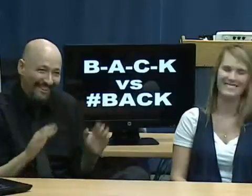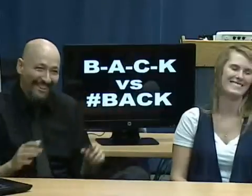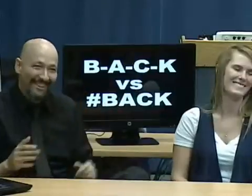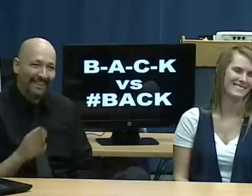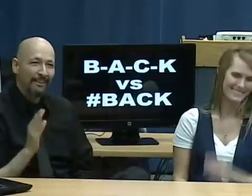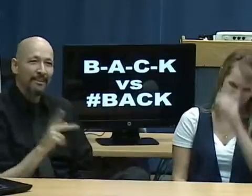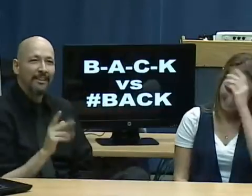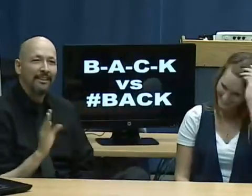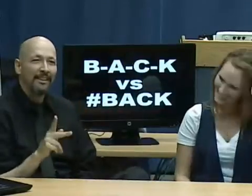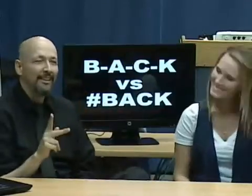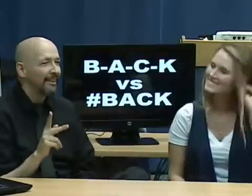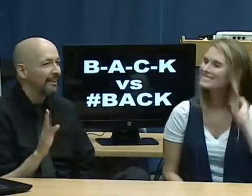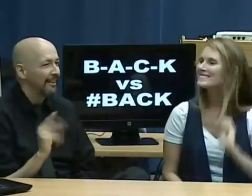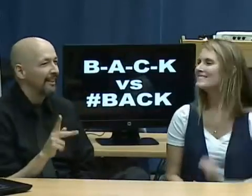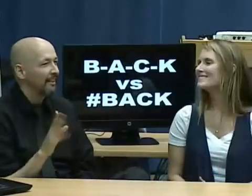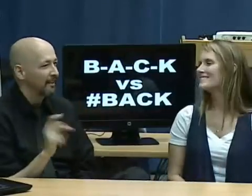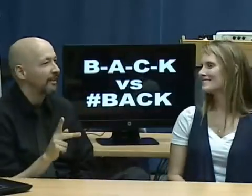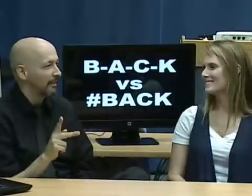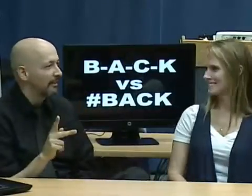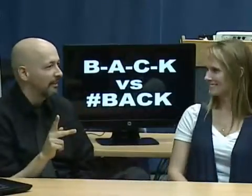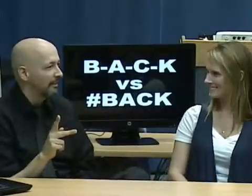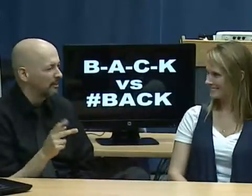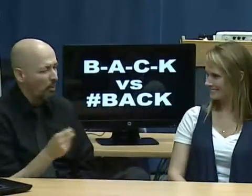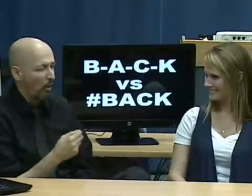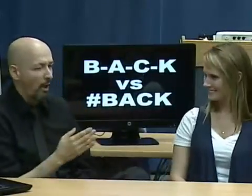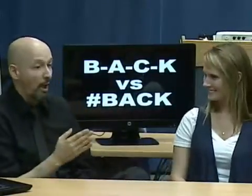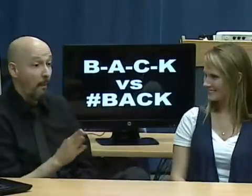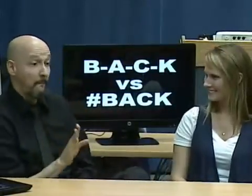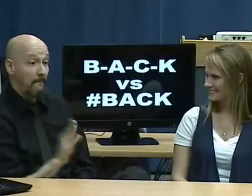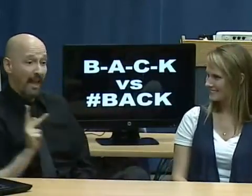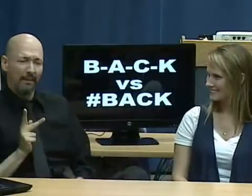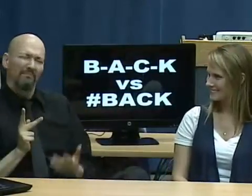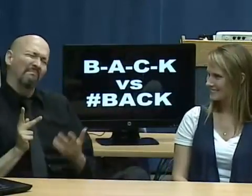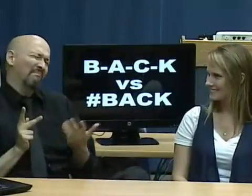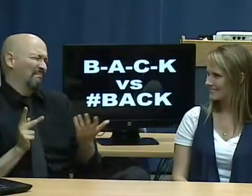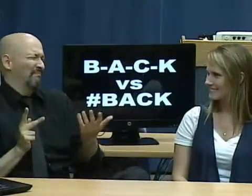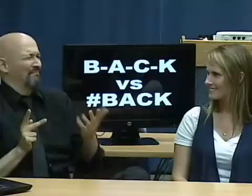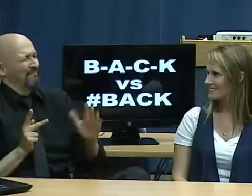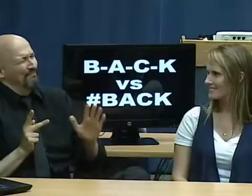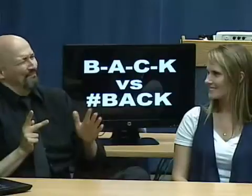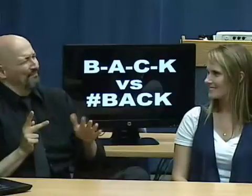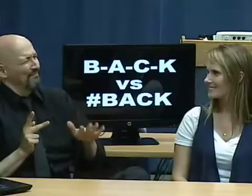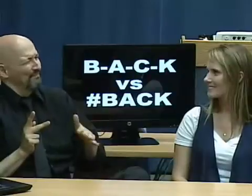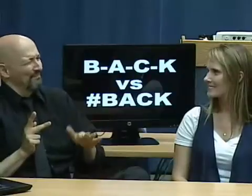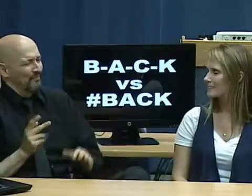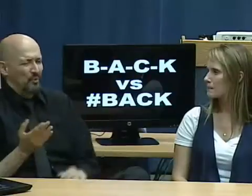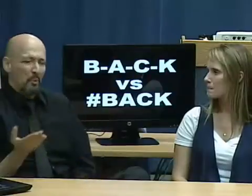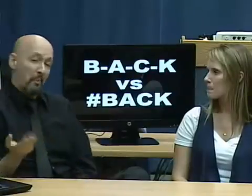#BACK. #BACK. So, #BACK towards me... Maybe.